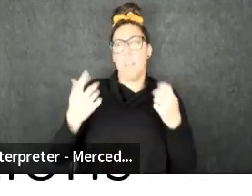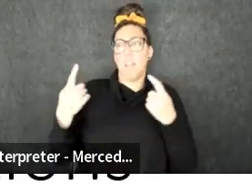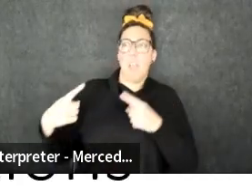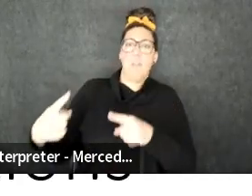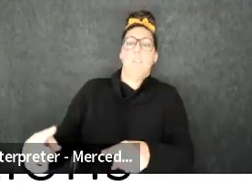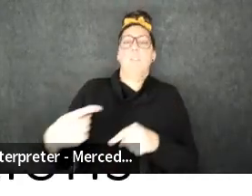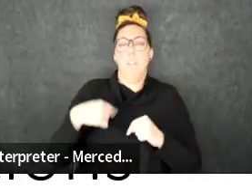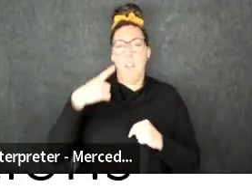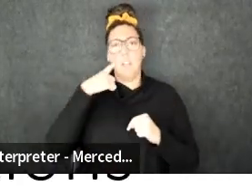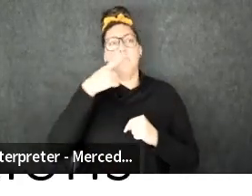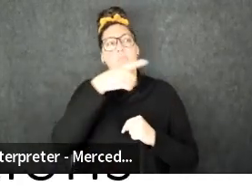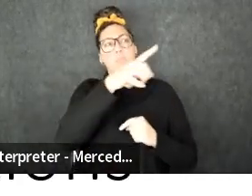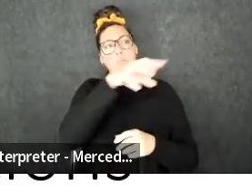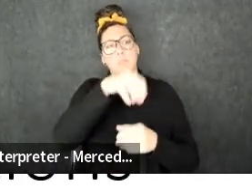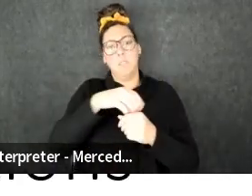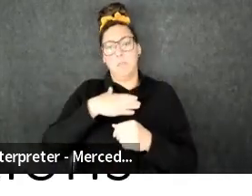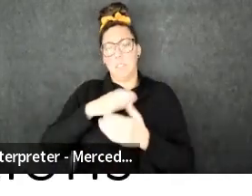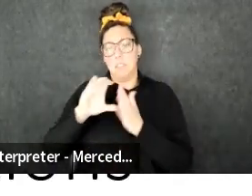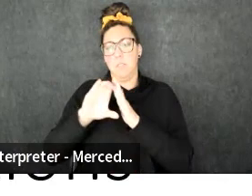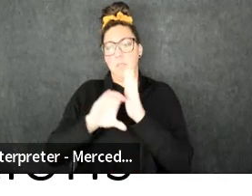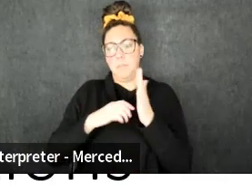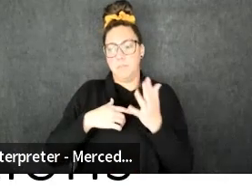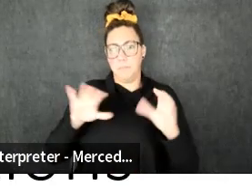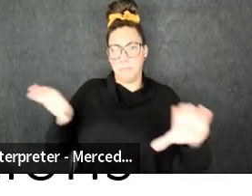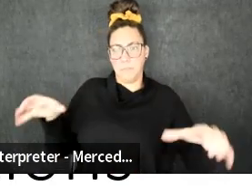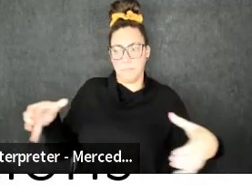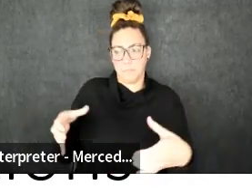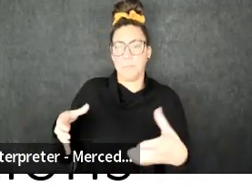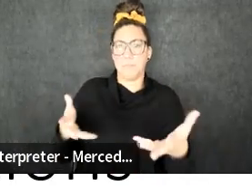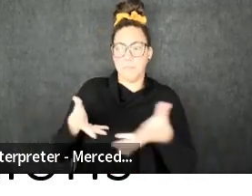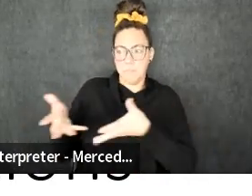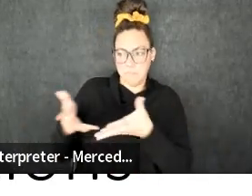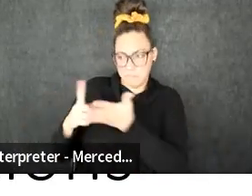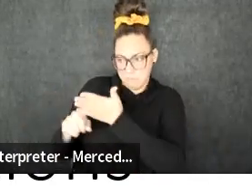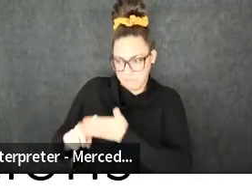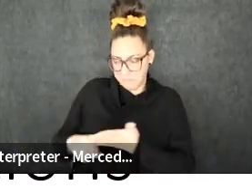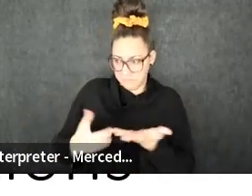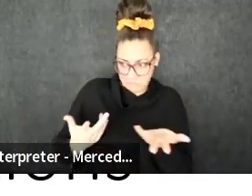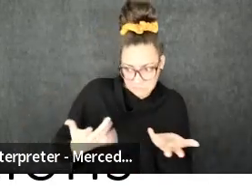some portion of this in your classes, you know, just to give a self-check